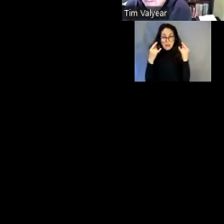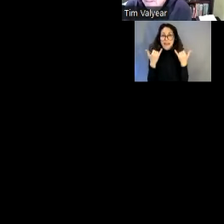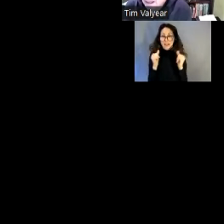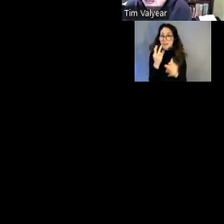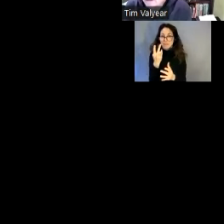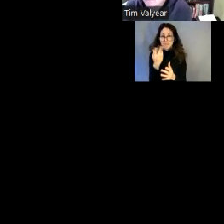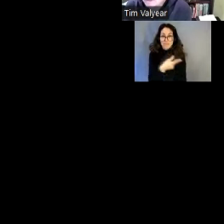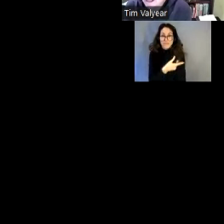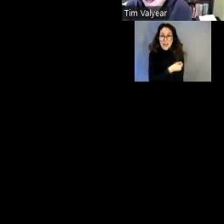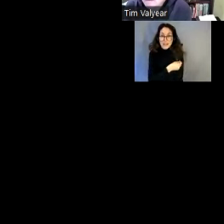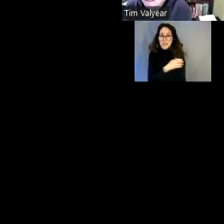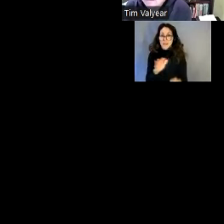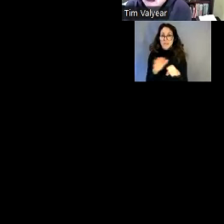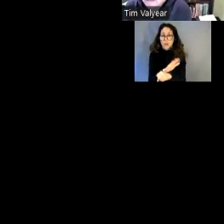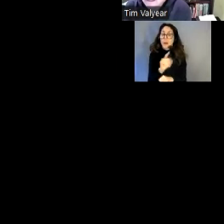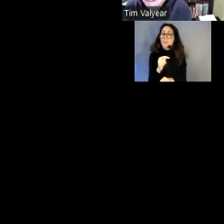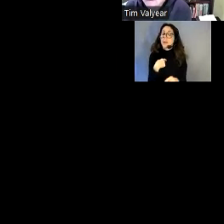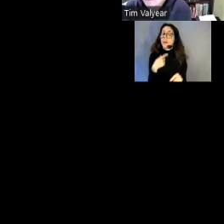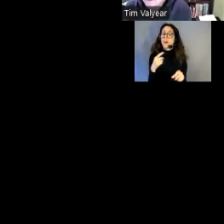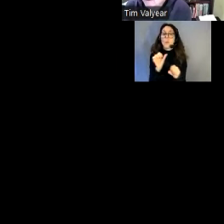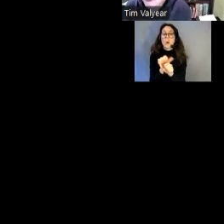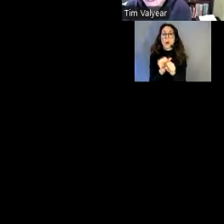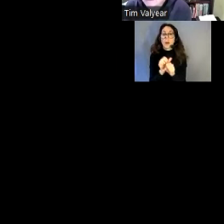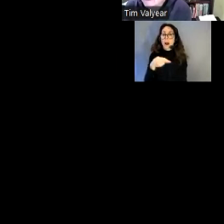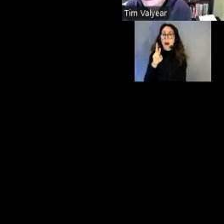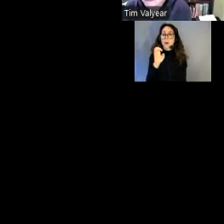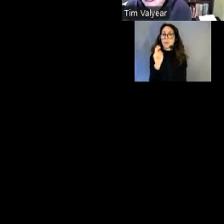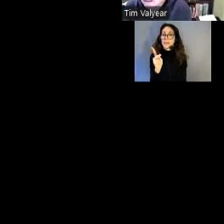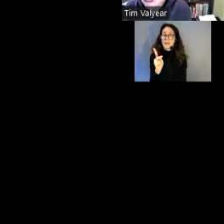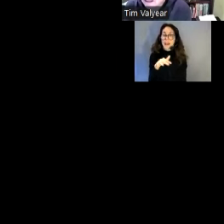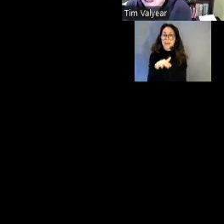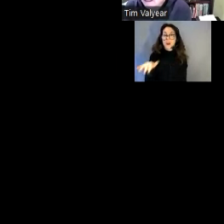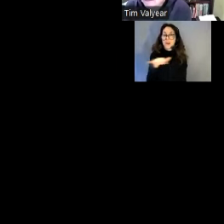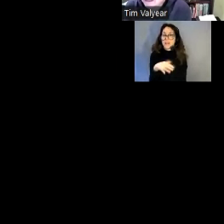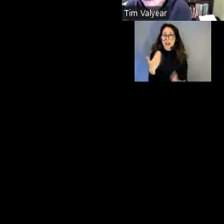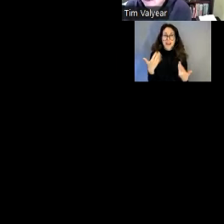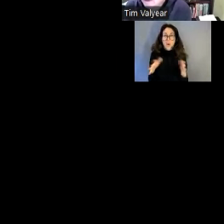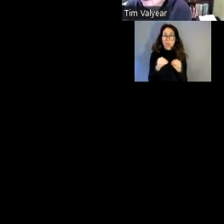and so is our mayor. I personally am going to continue to wear my mask. And I'm fully vaccinated. But